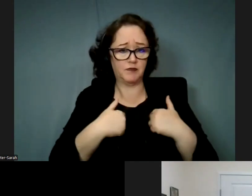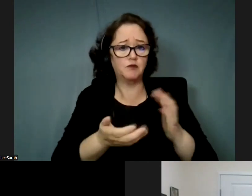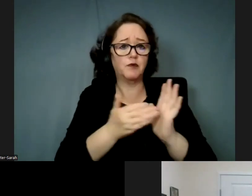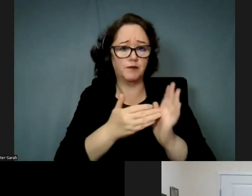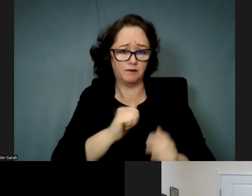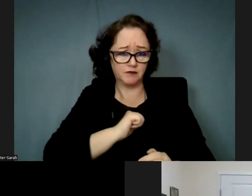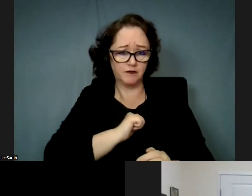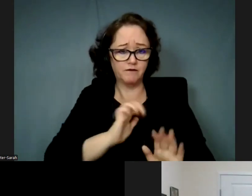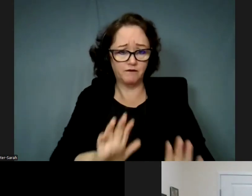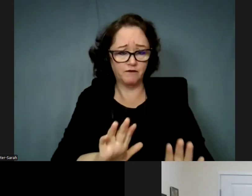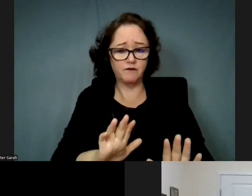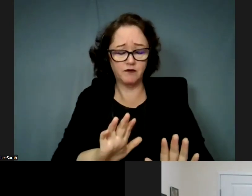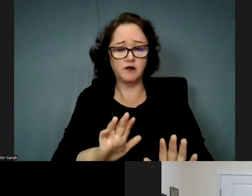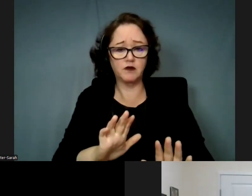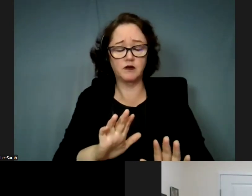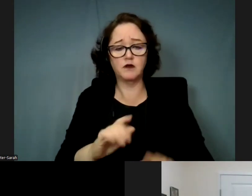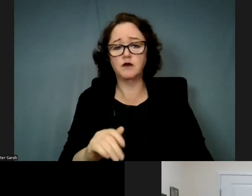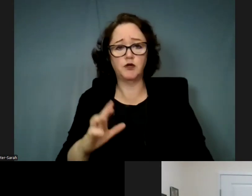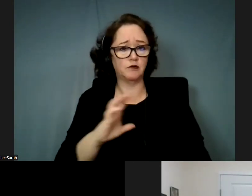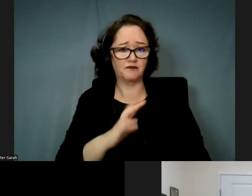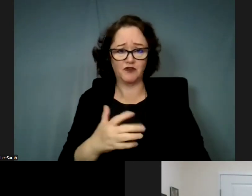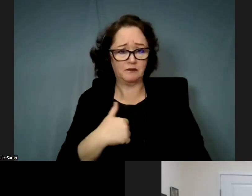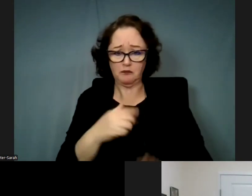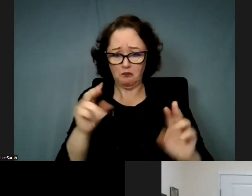won't be the first person and you won't be the last, but I did